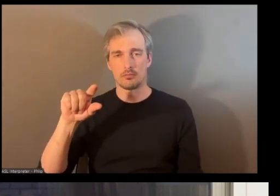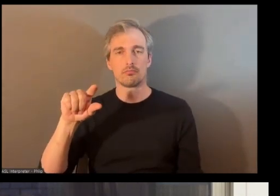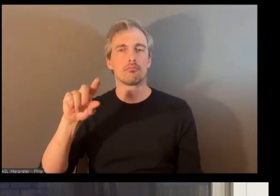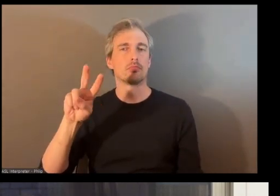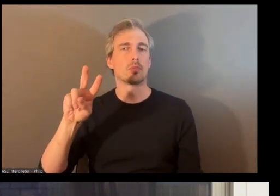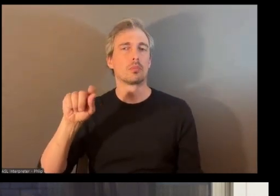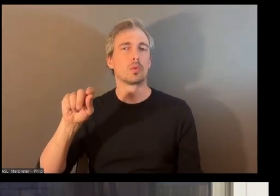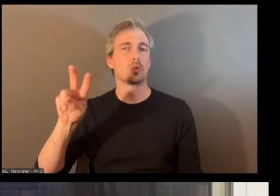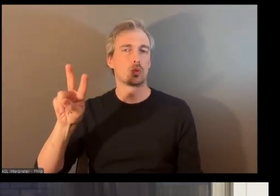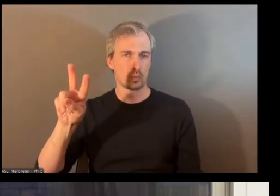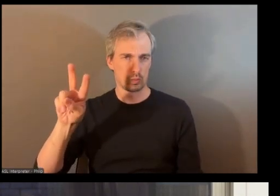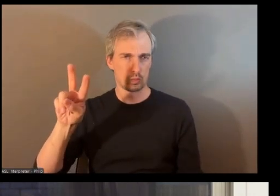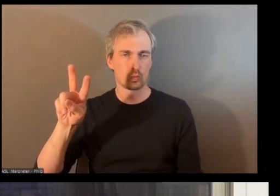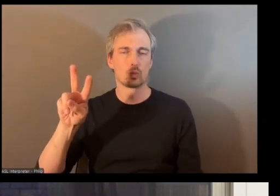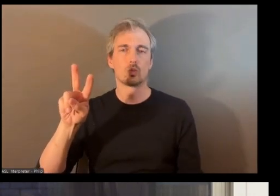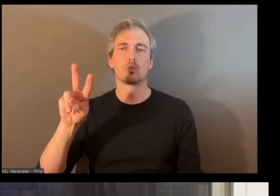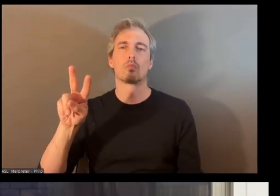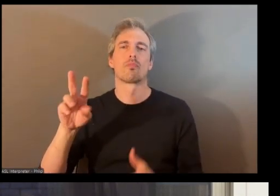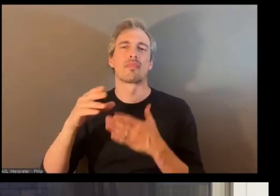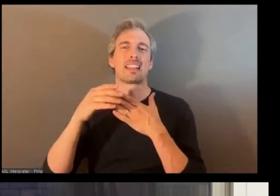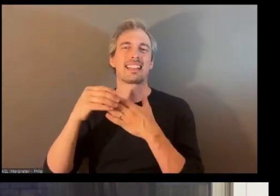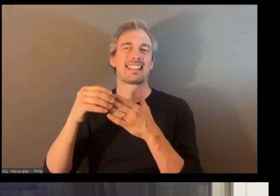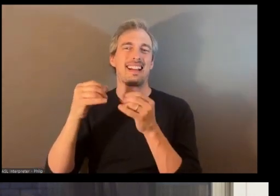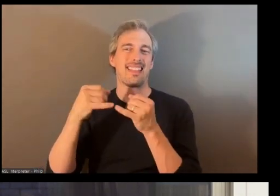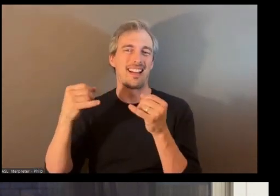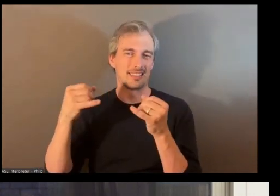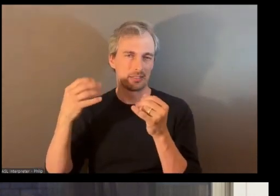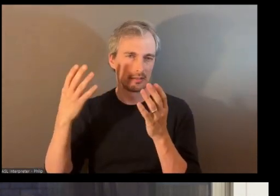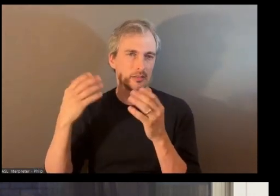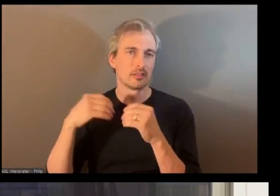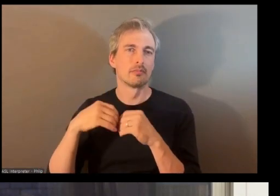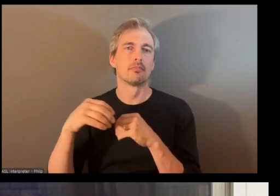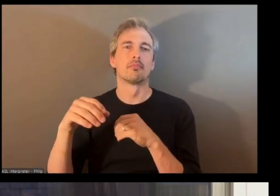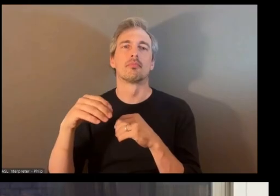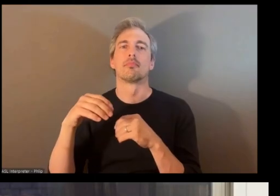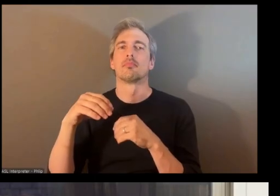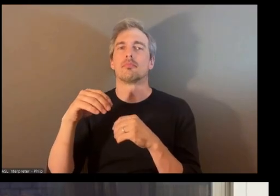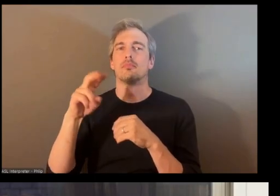Time, the Guideline Readable, and then other resources that I used and that I